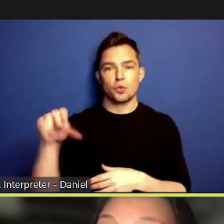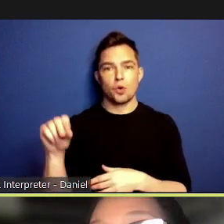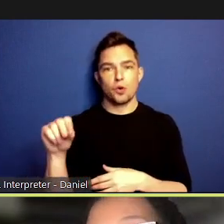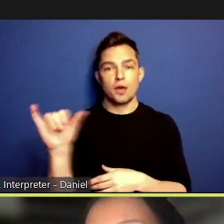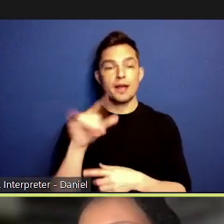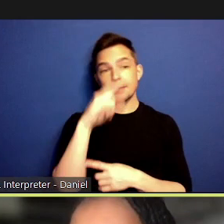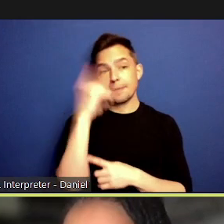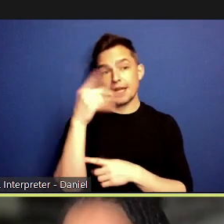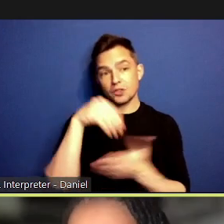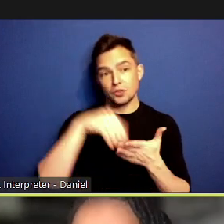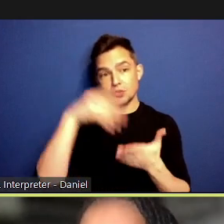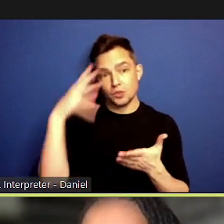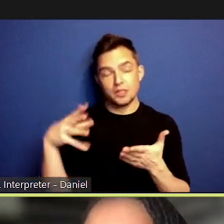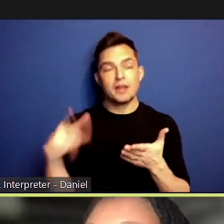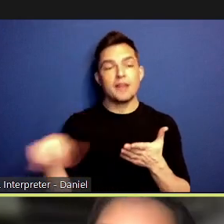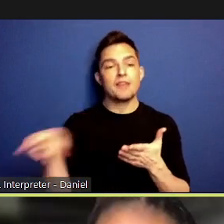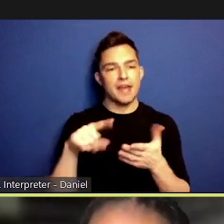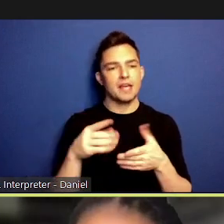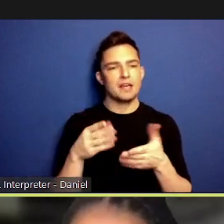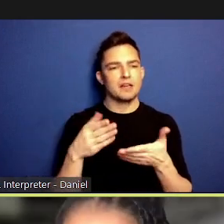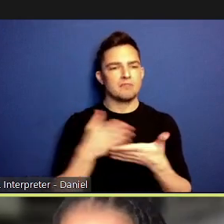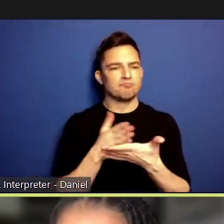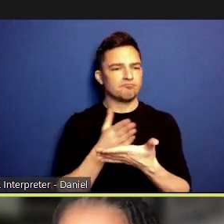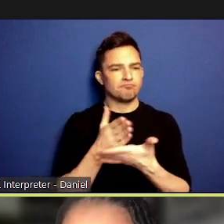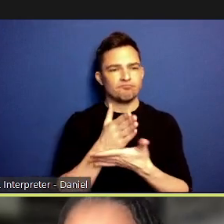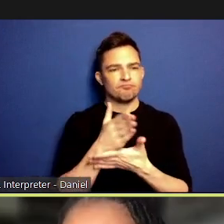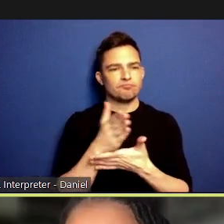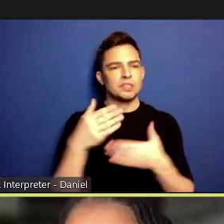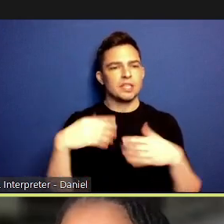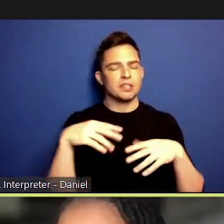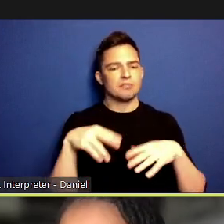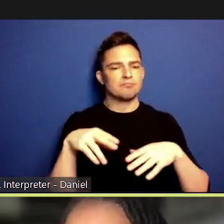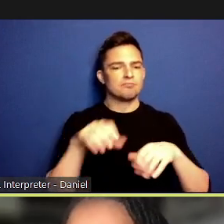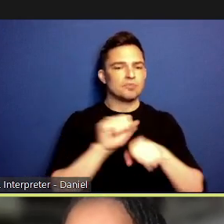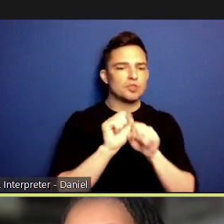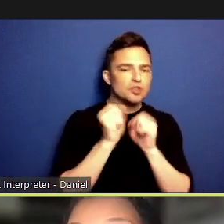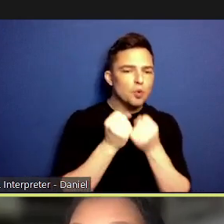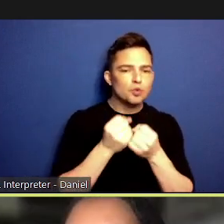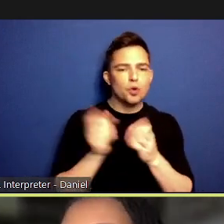orient themselves around a normative social order within their schools, they may not be